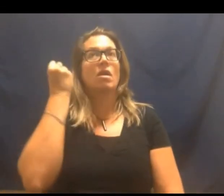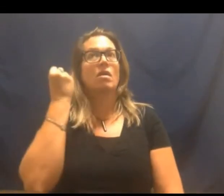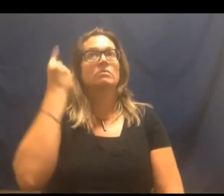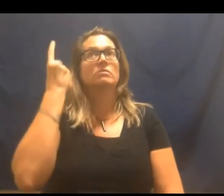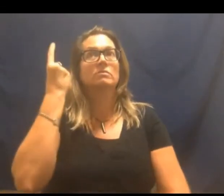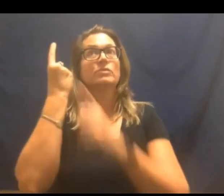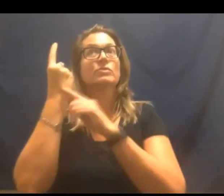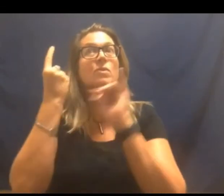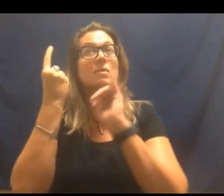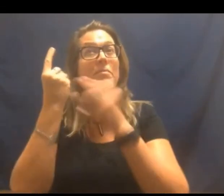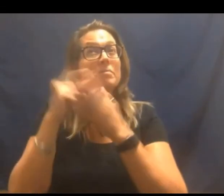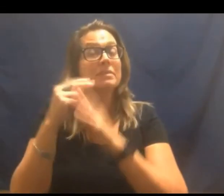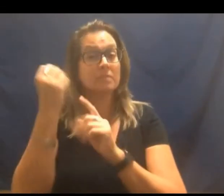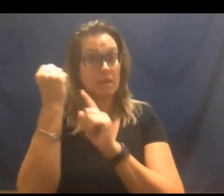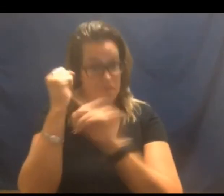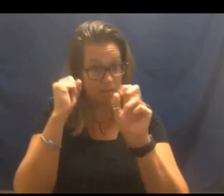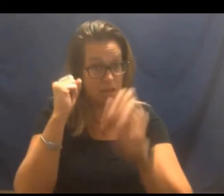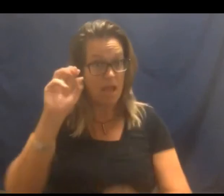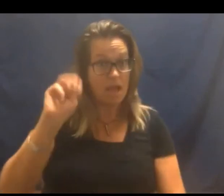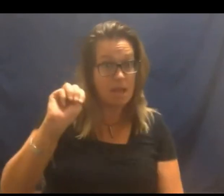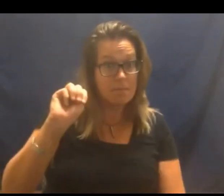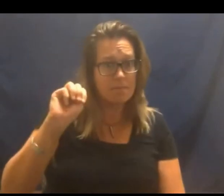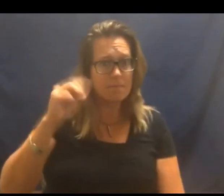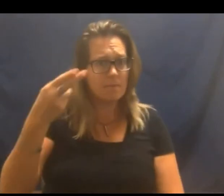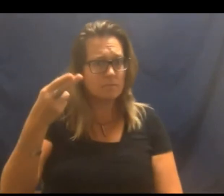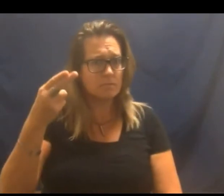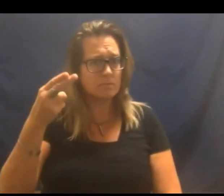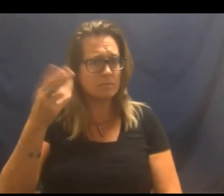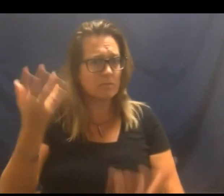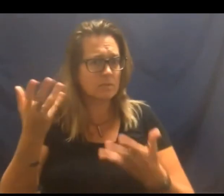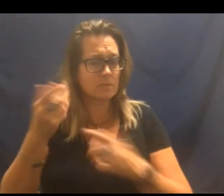"final handshape" would be the 1 and if you were glossing that word out you